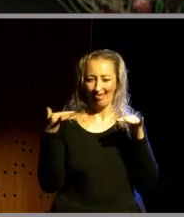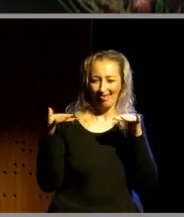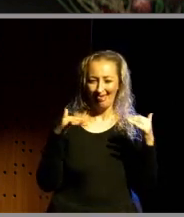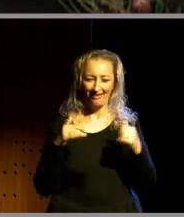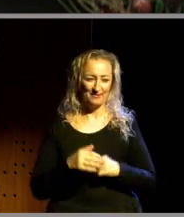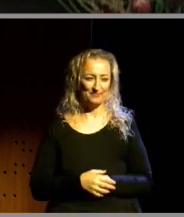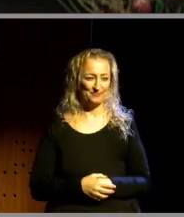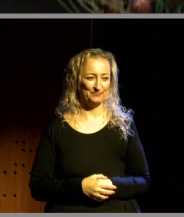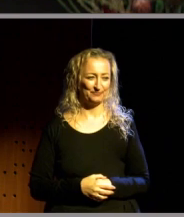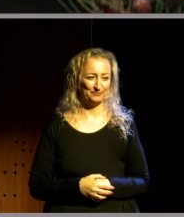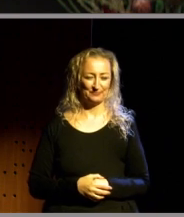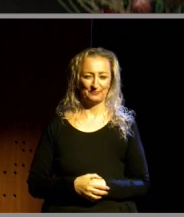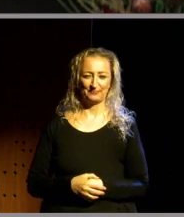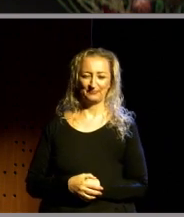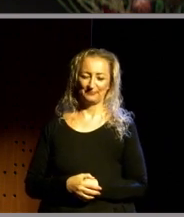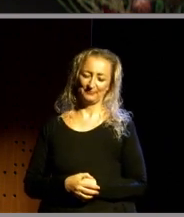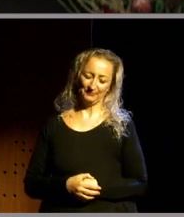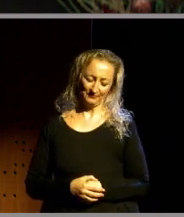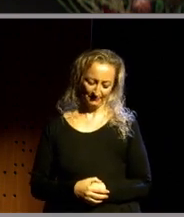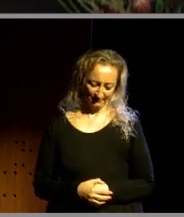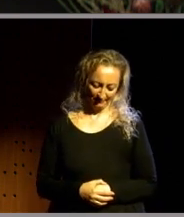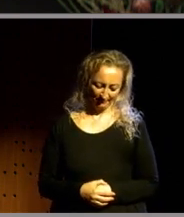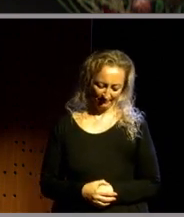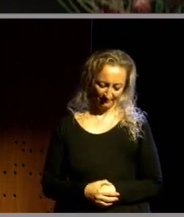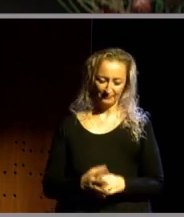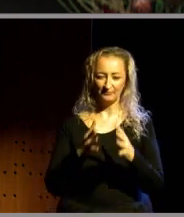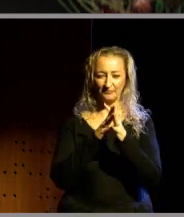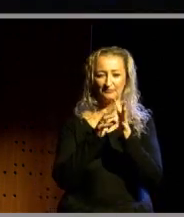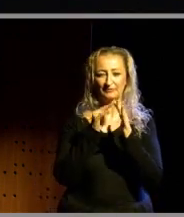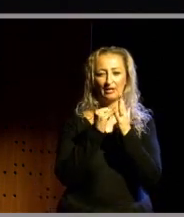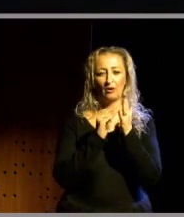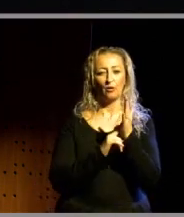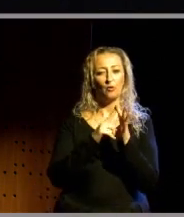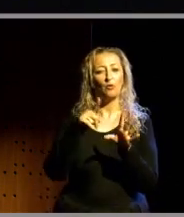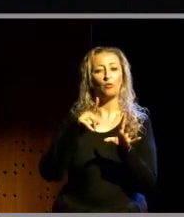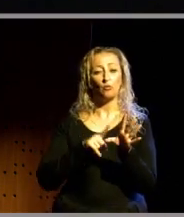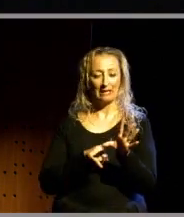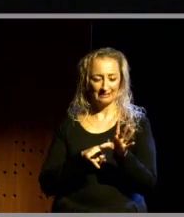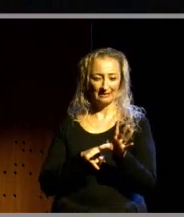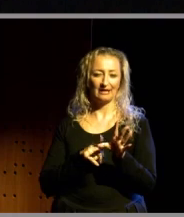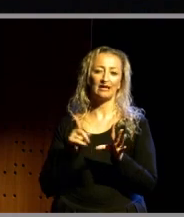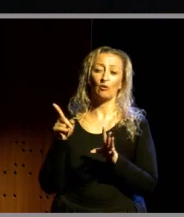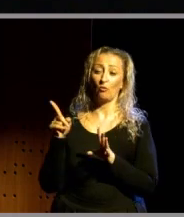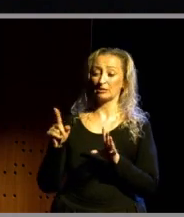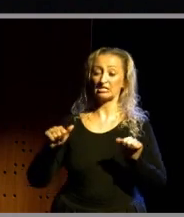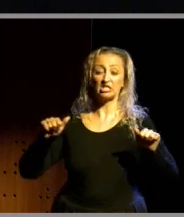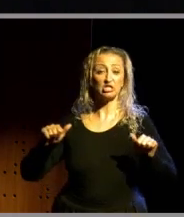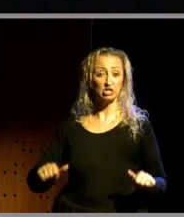I've been subbing in a long time. Wesley, of course, was the chair of the First Nation